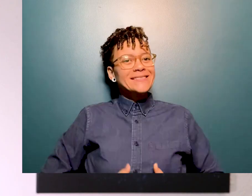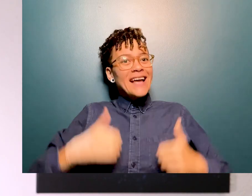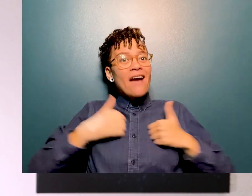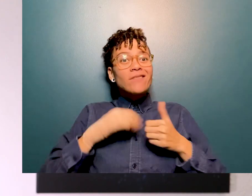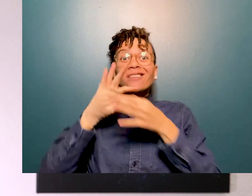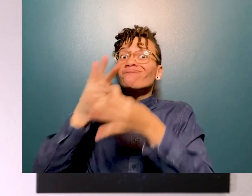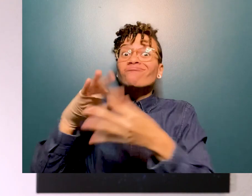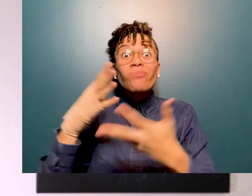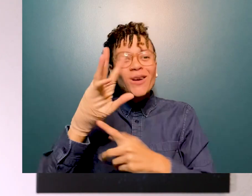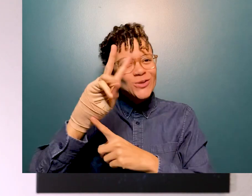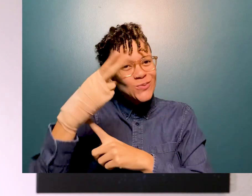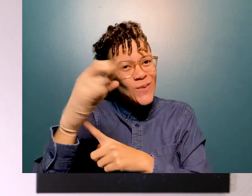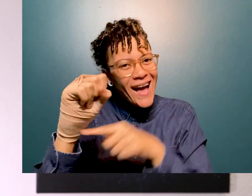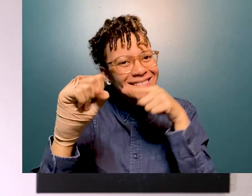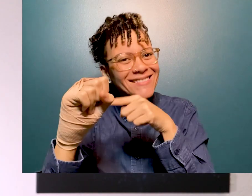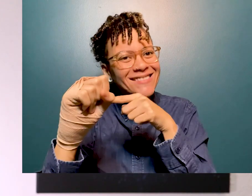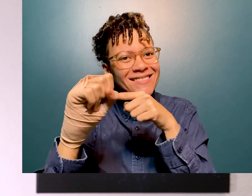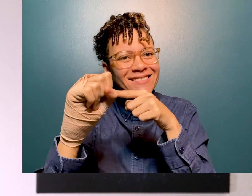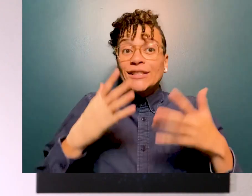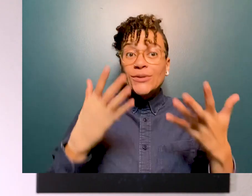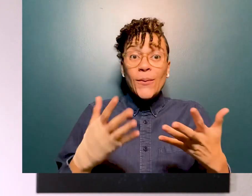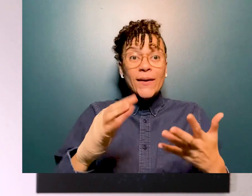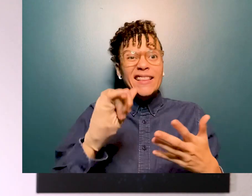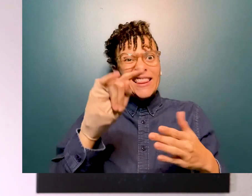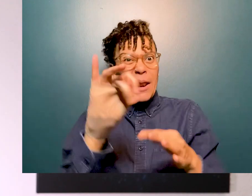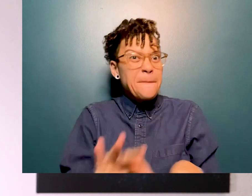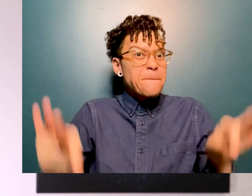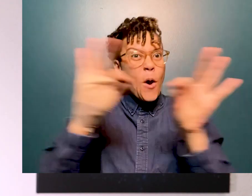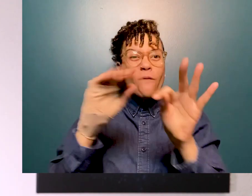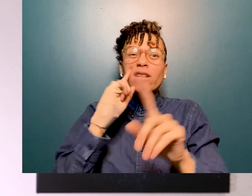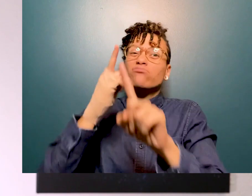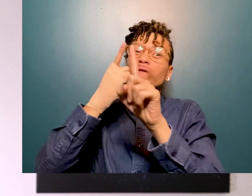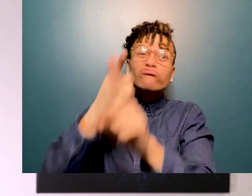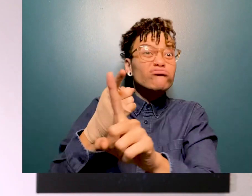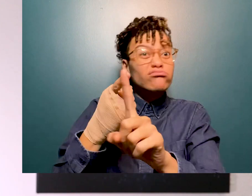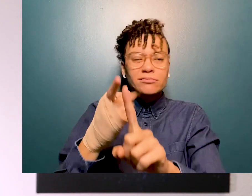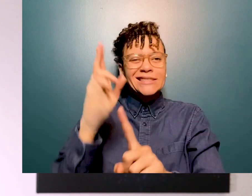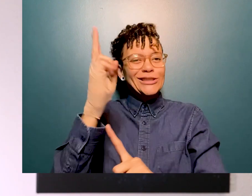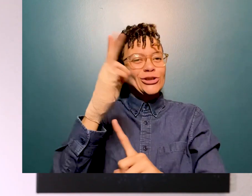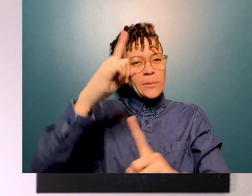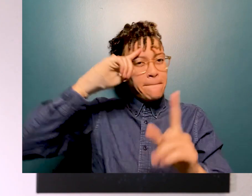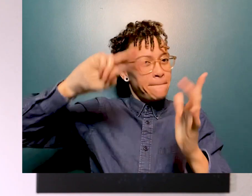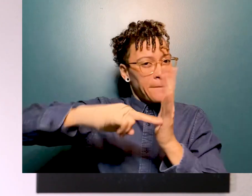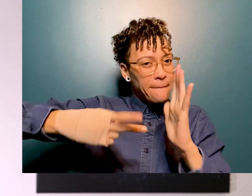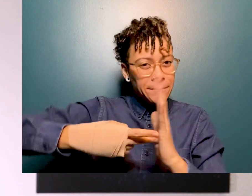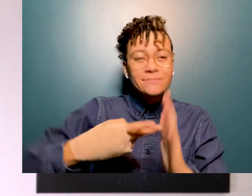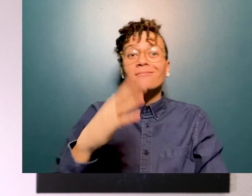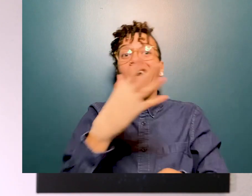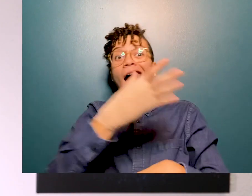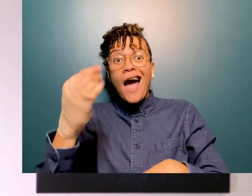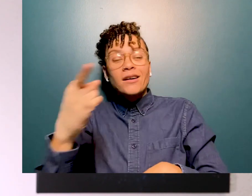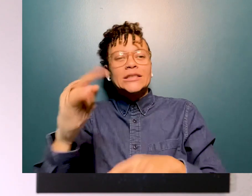So it's important for that reason for historical purposes but it also has important conceptual